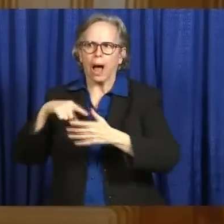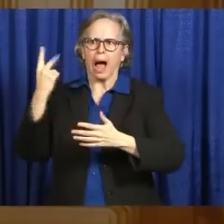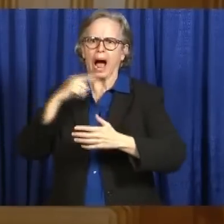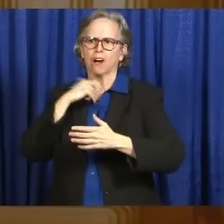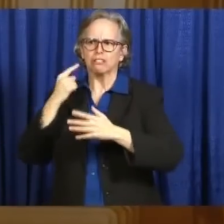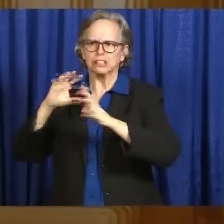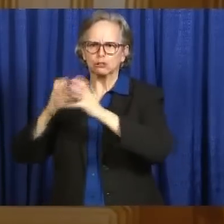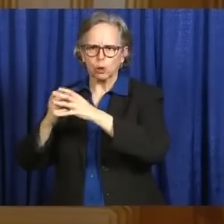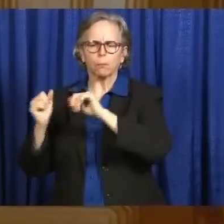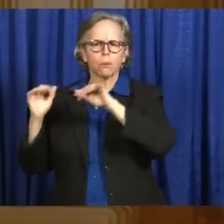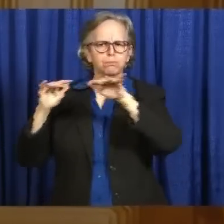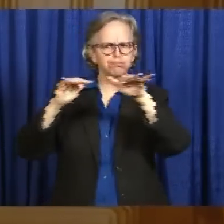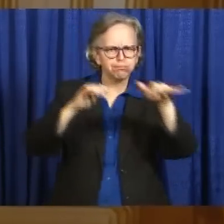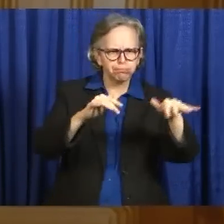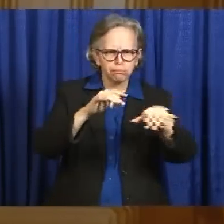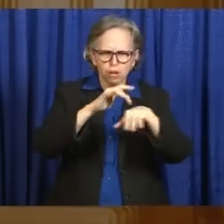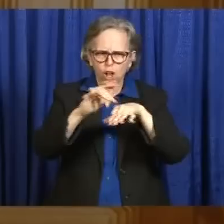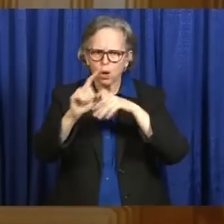SEPARATE DISTINCT HOURS FOR OUR